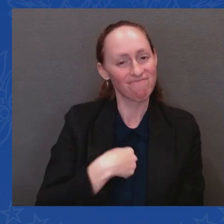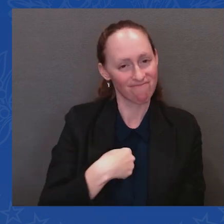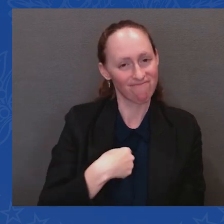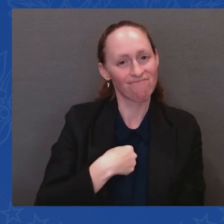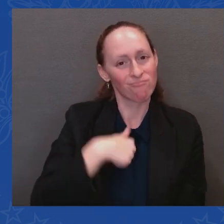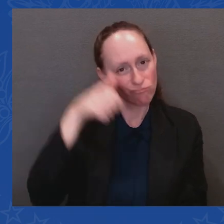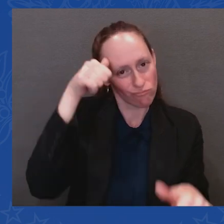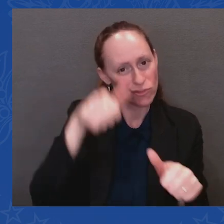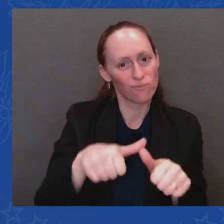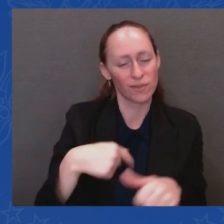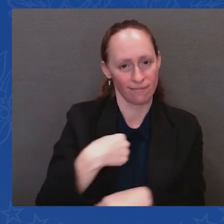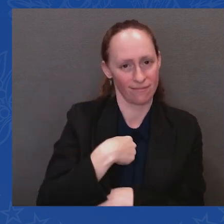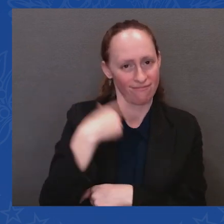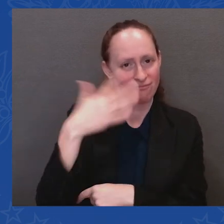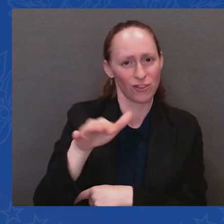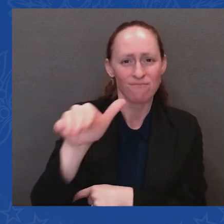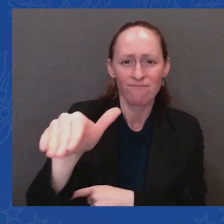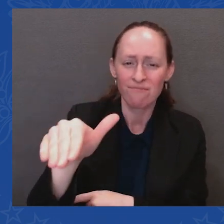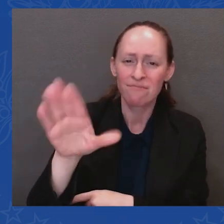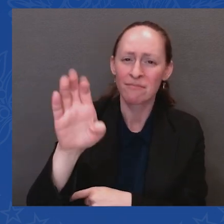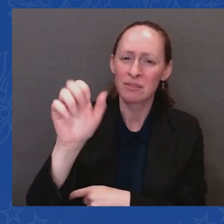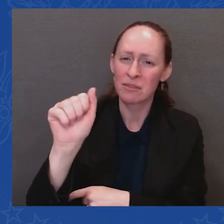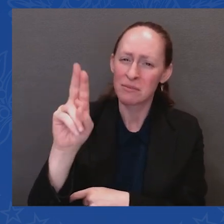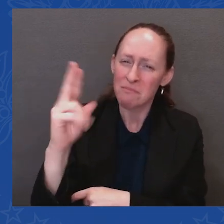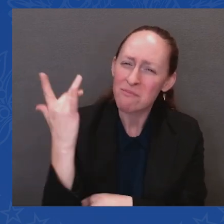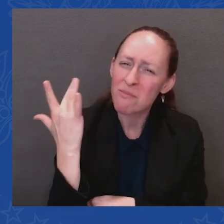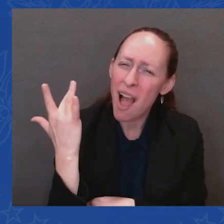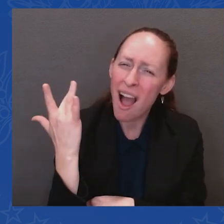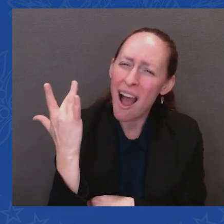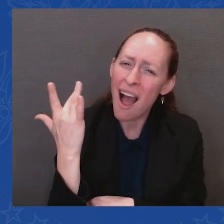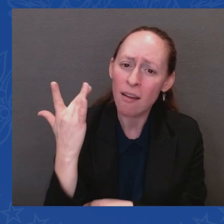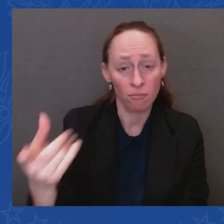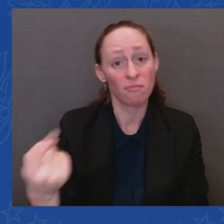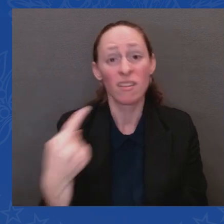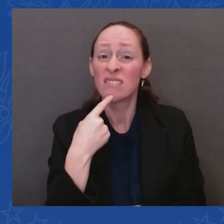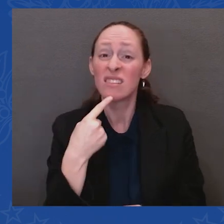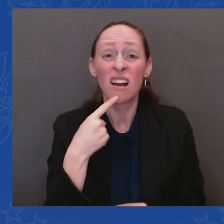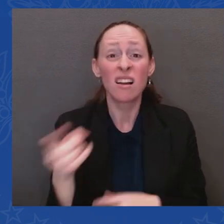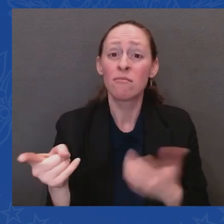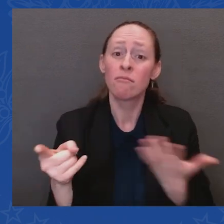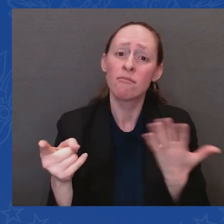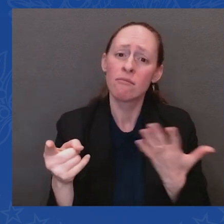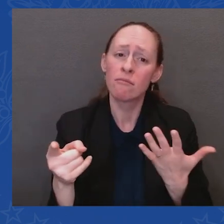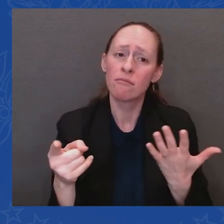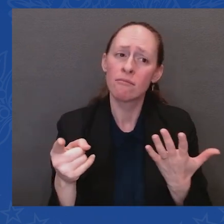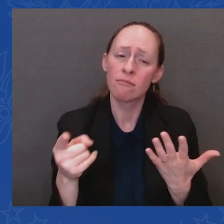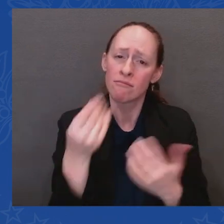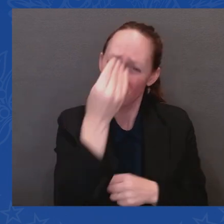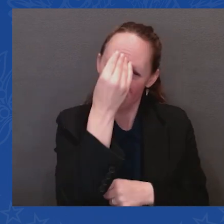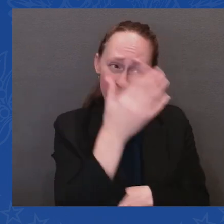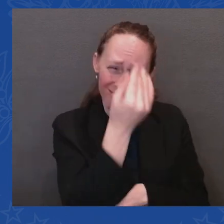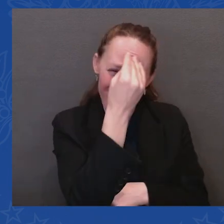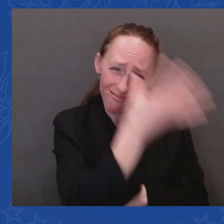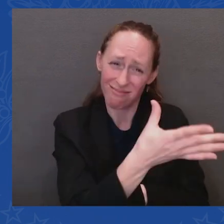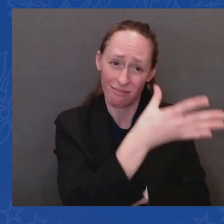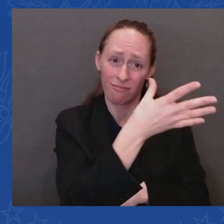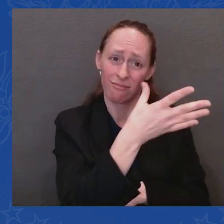I said, "Beau, why?" It's the God's truth. He said, "Dad, it's my duty" -- "duty."